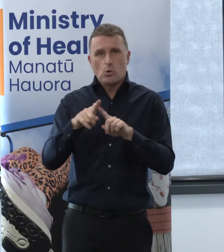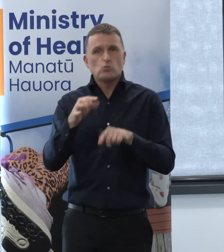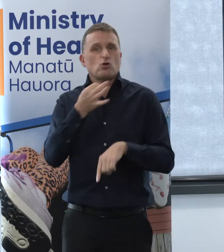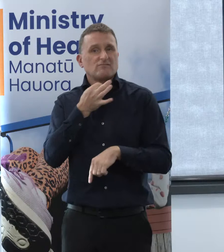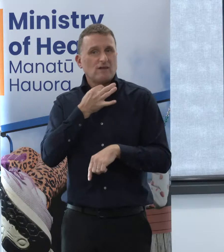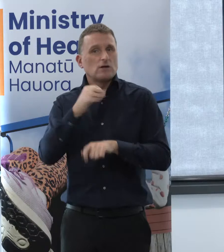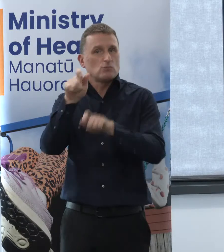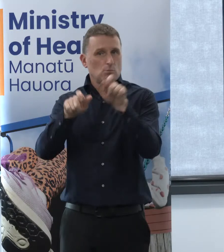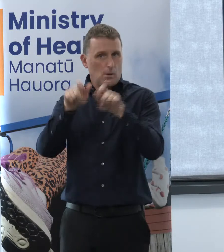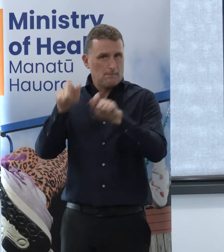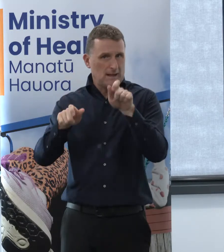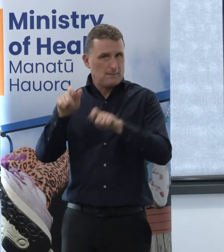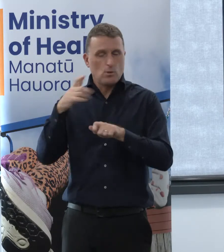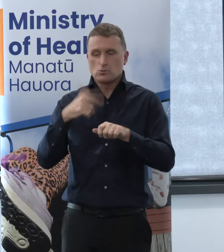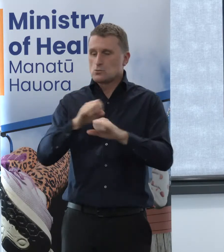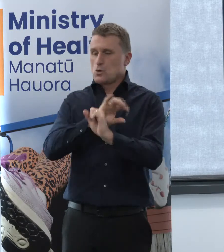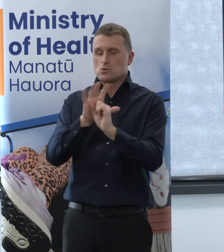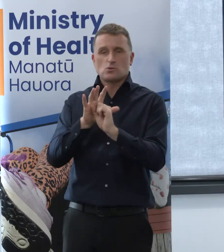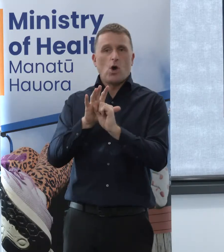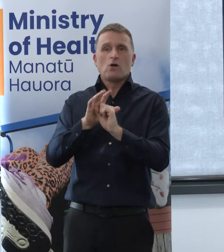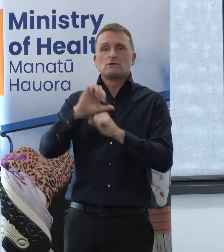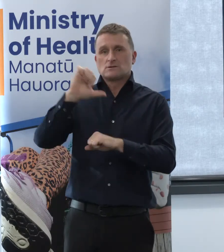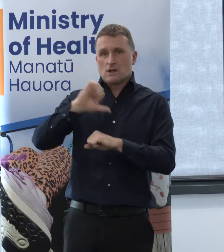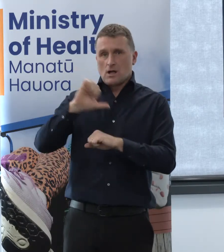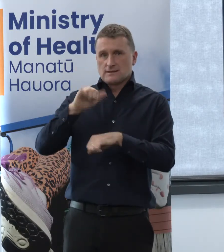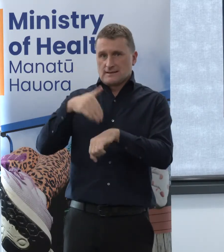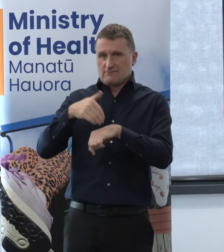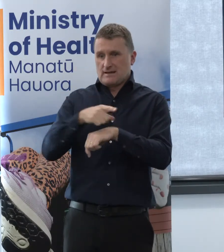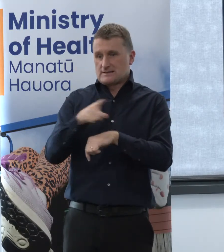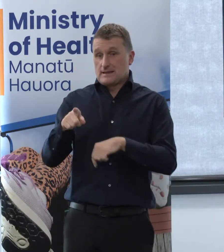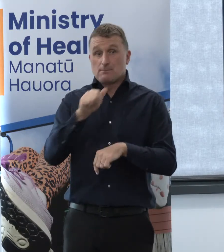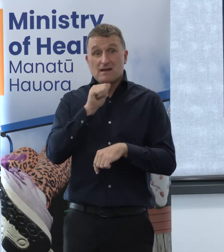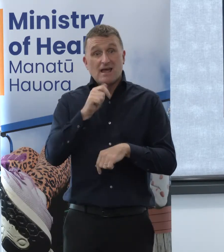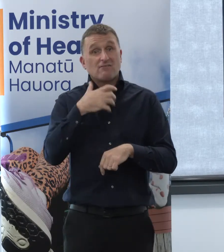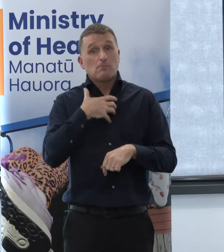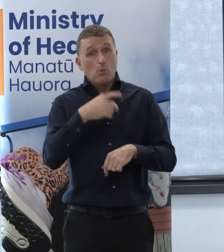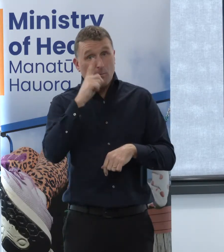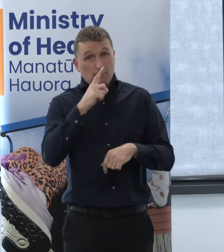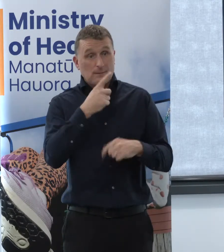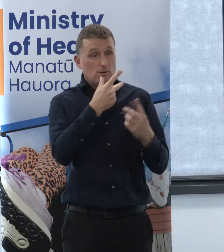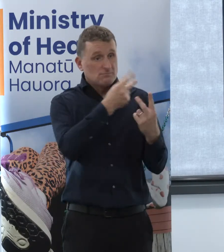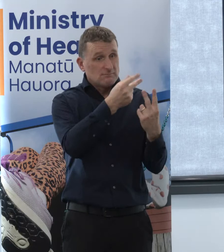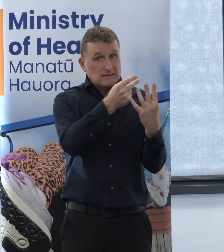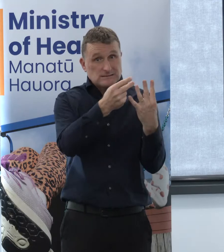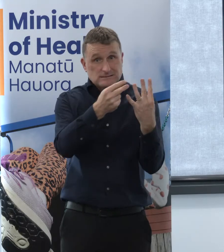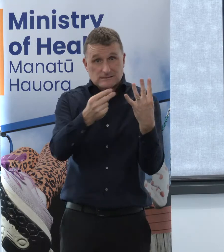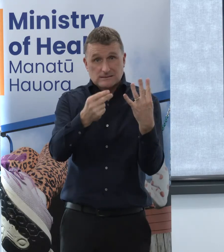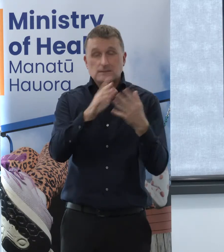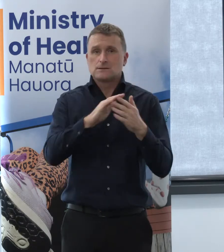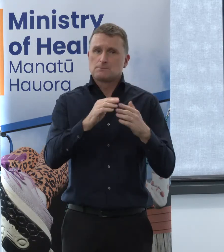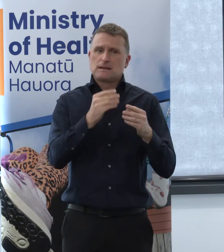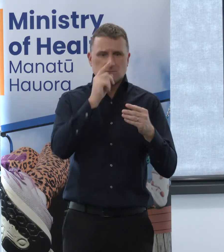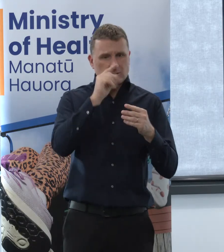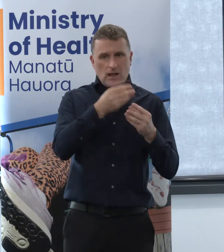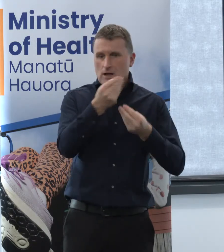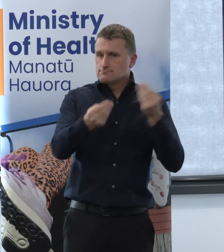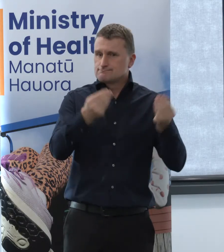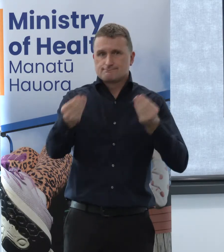significant flu in New Zealand areas for two years of. Vaccination remains at the heart of a protective framework and is the best way for us to protect us in our whanau, including vulnerable population groups for the worst effects of COVID-19.